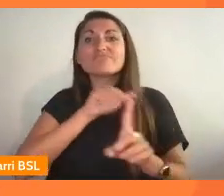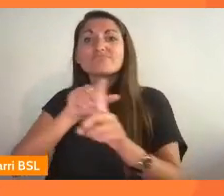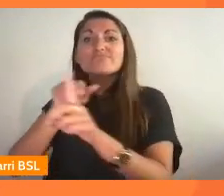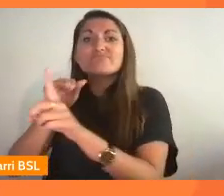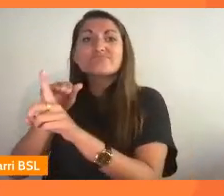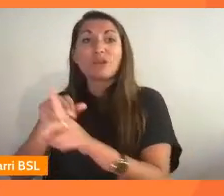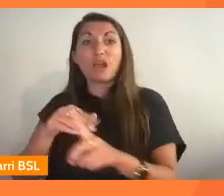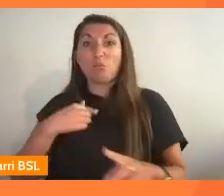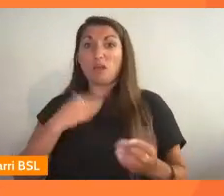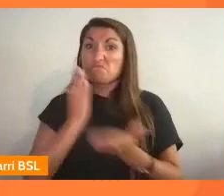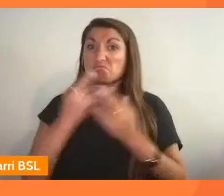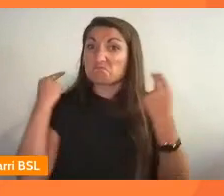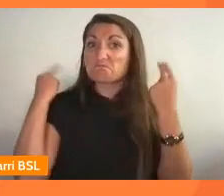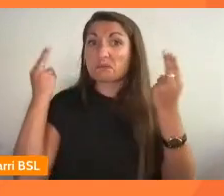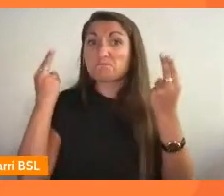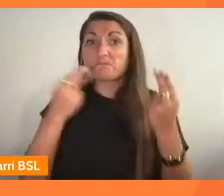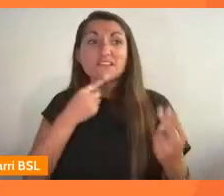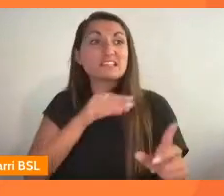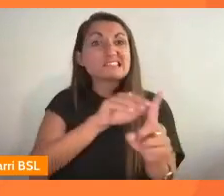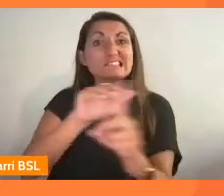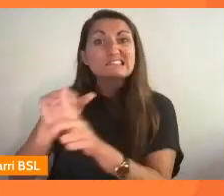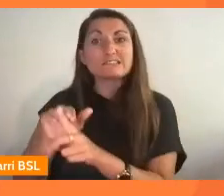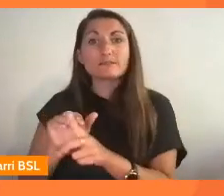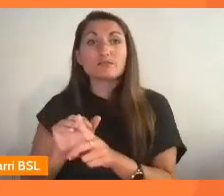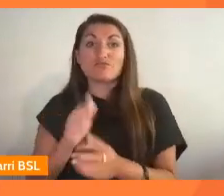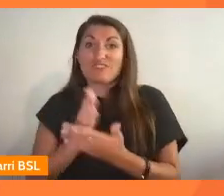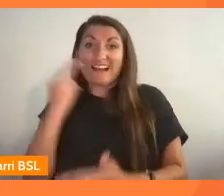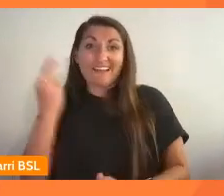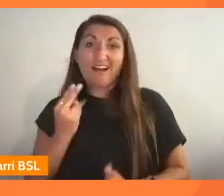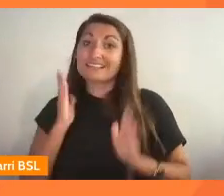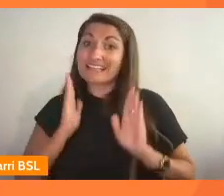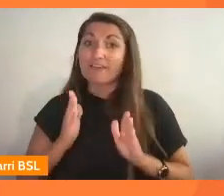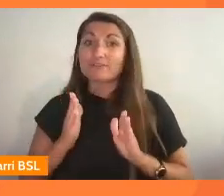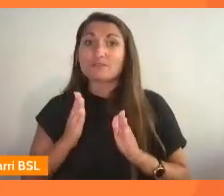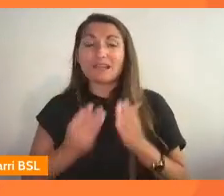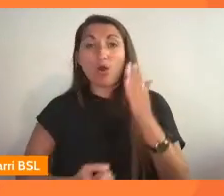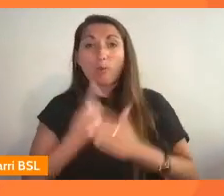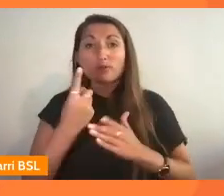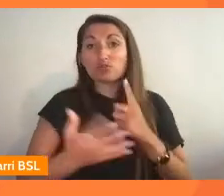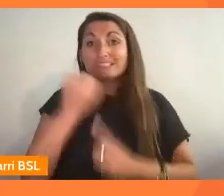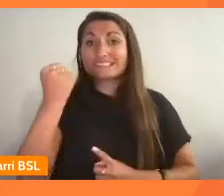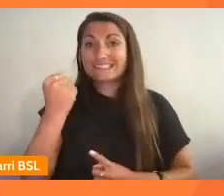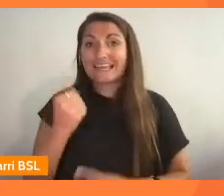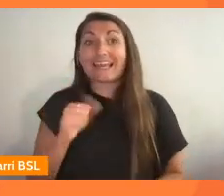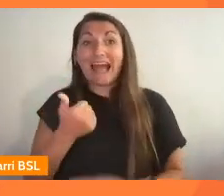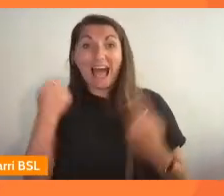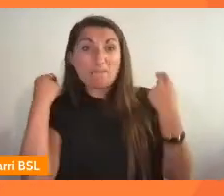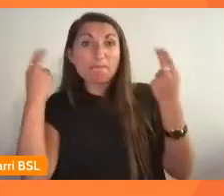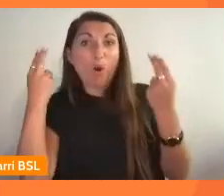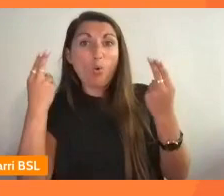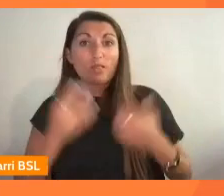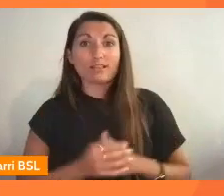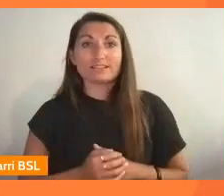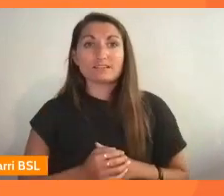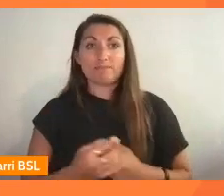I think you have to do that. I think most artists are really opportunistic and bold and I think that is what we have.